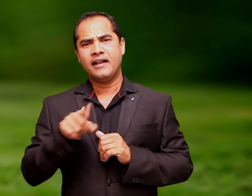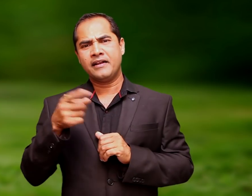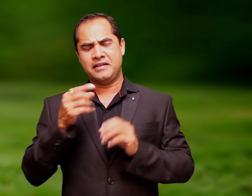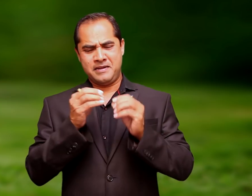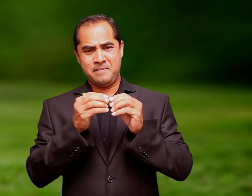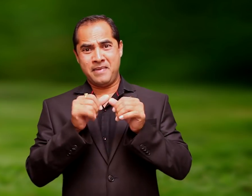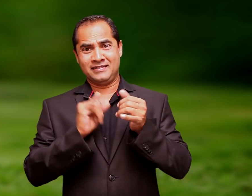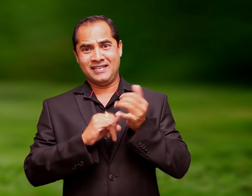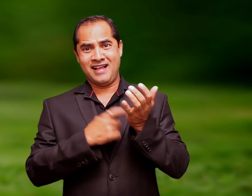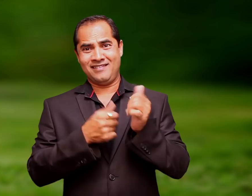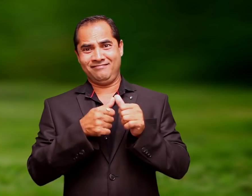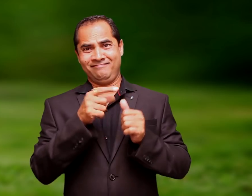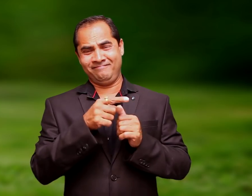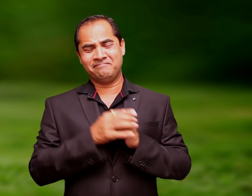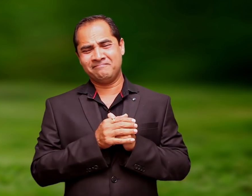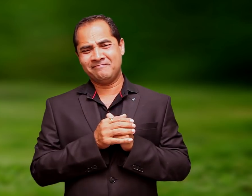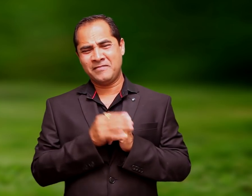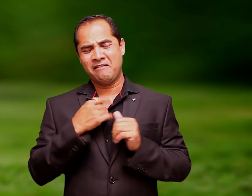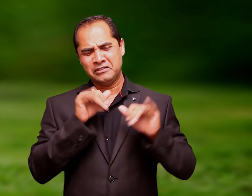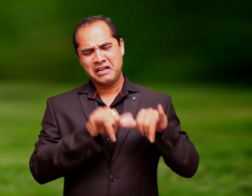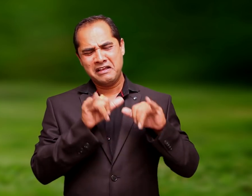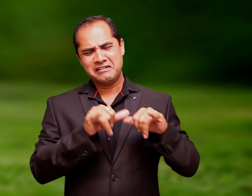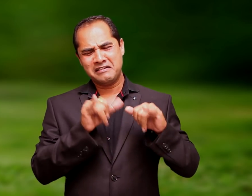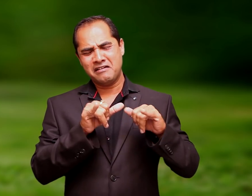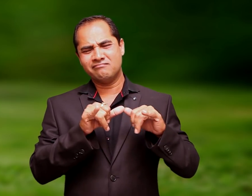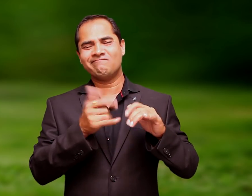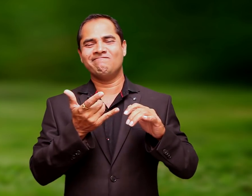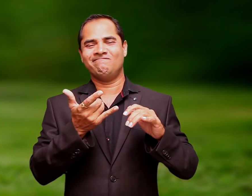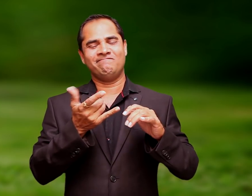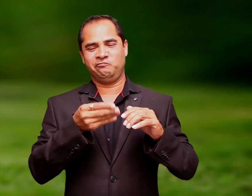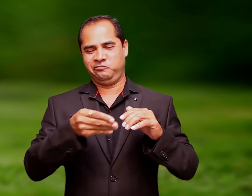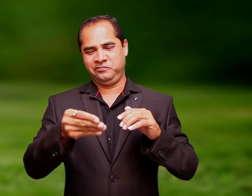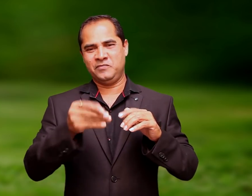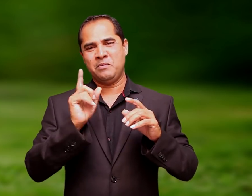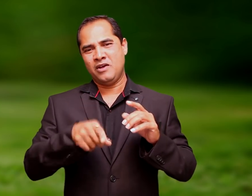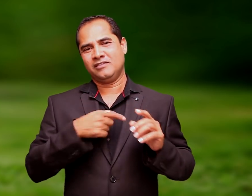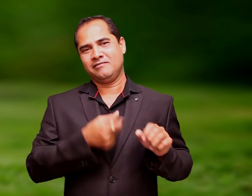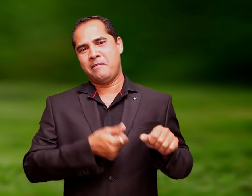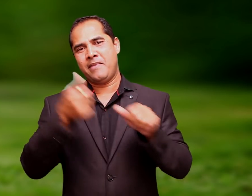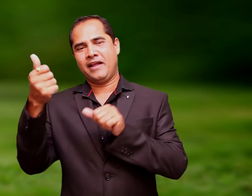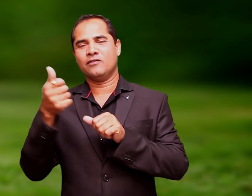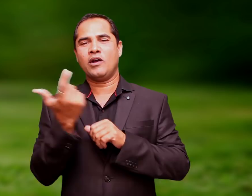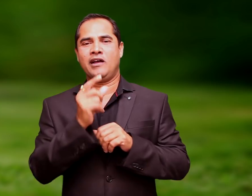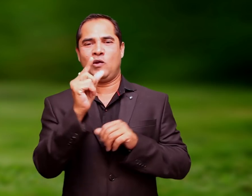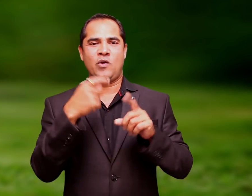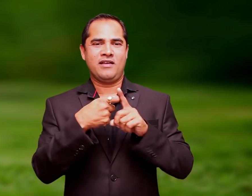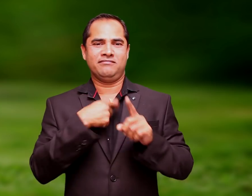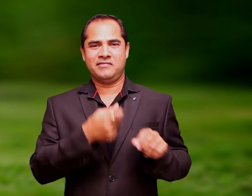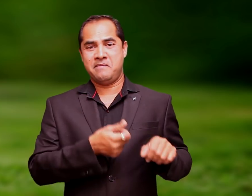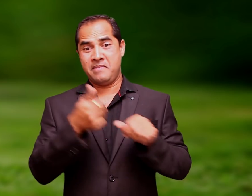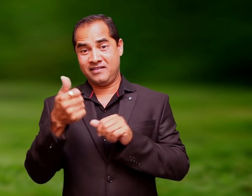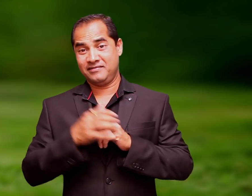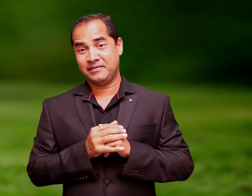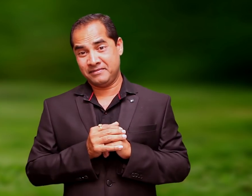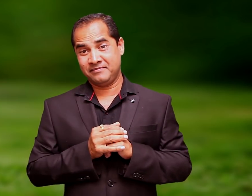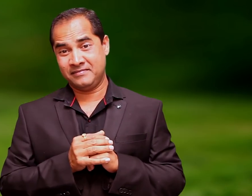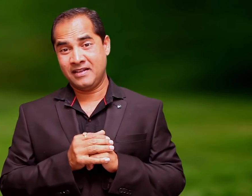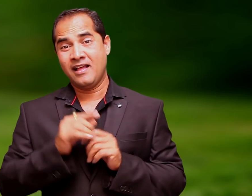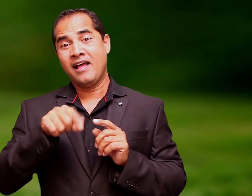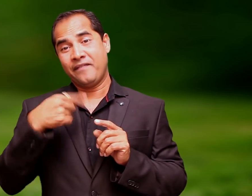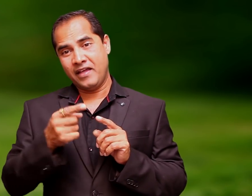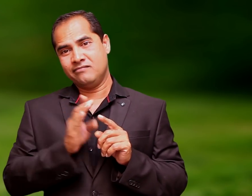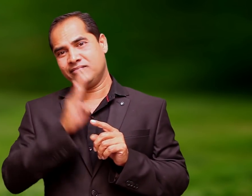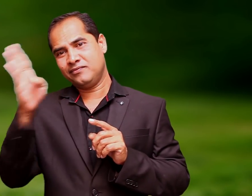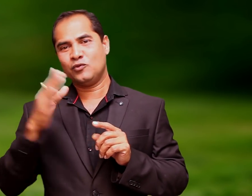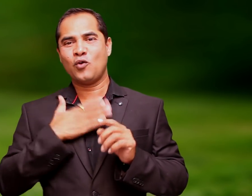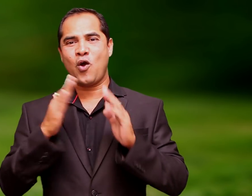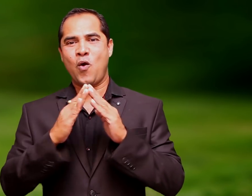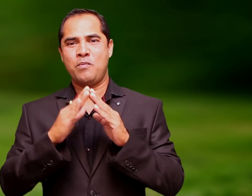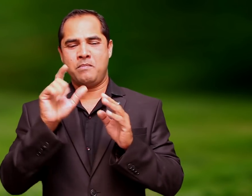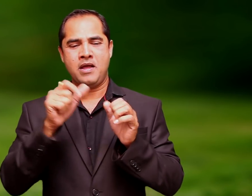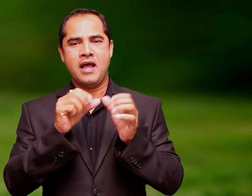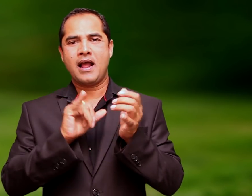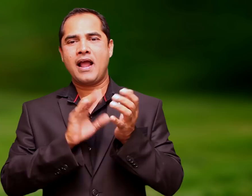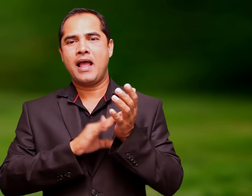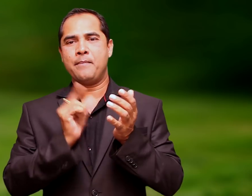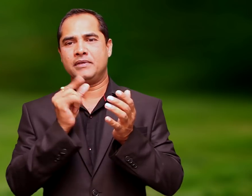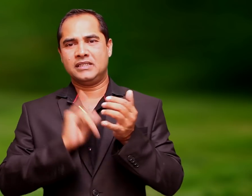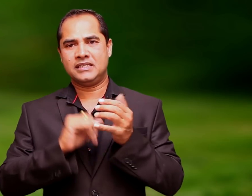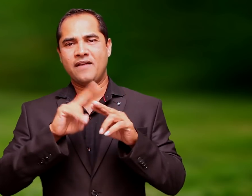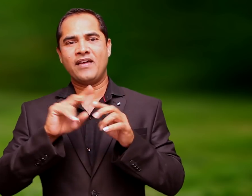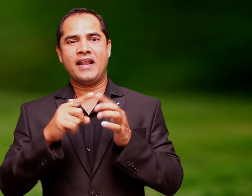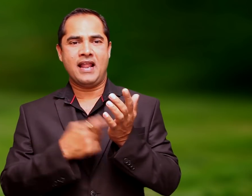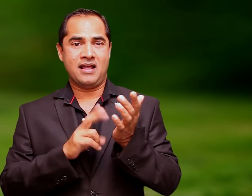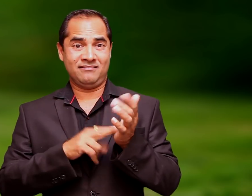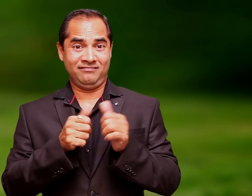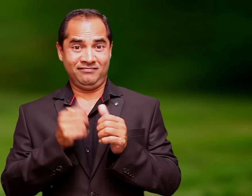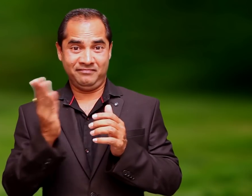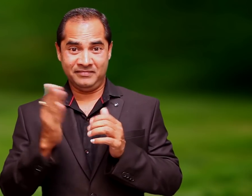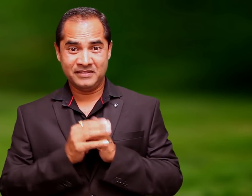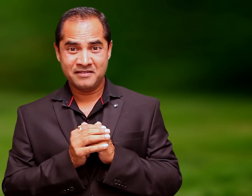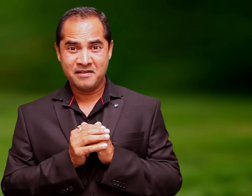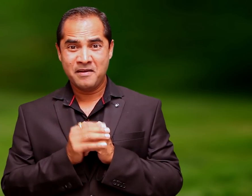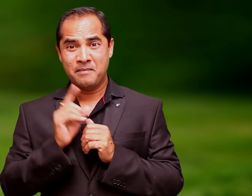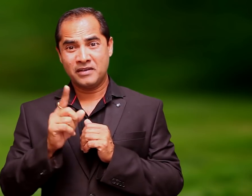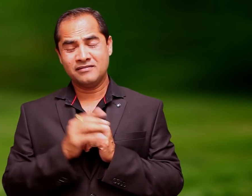I was staying at Basra but had to move to England and then to Camusfearna but